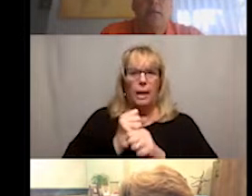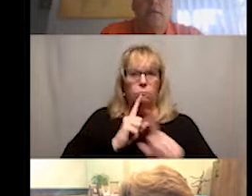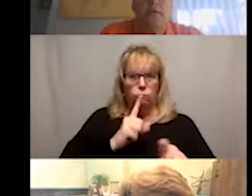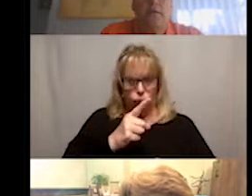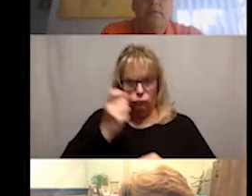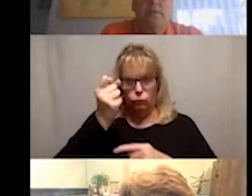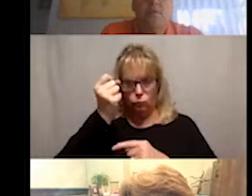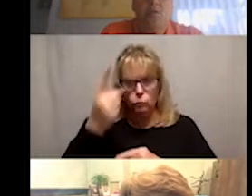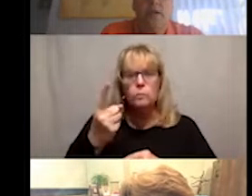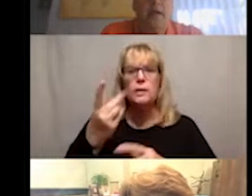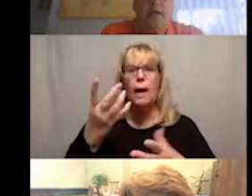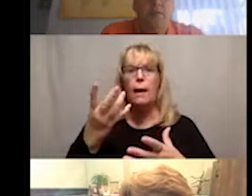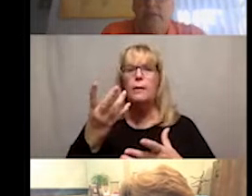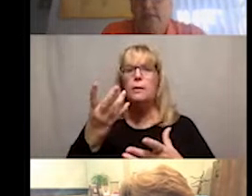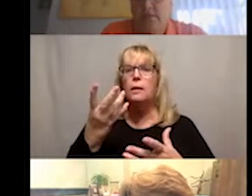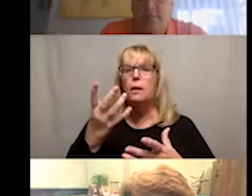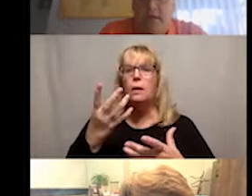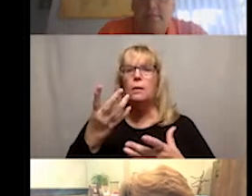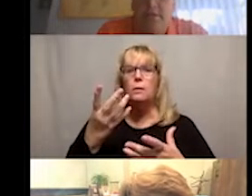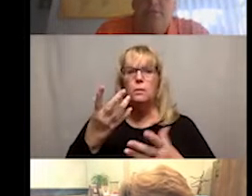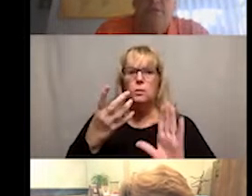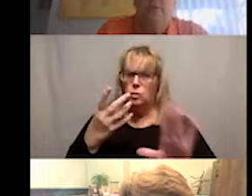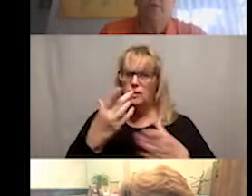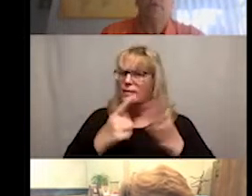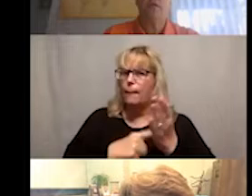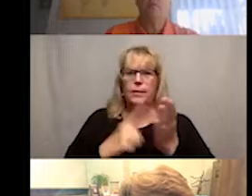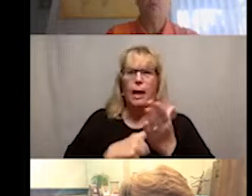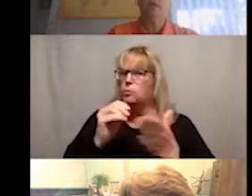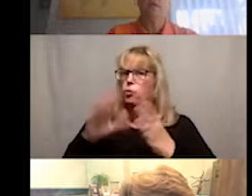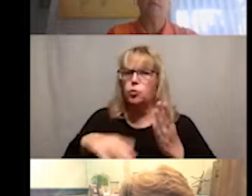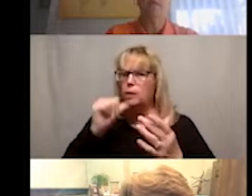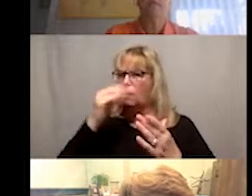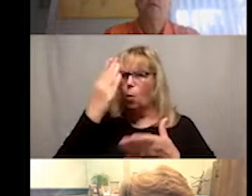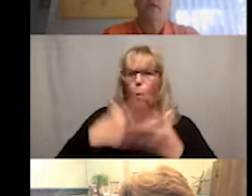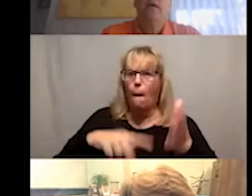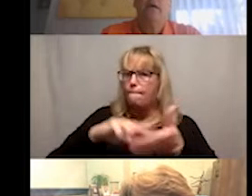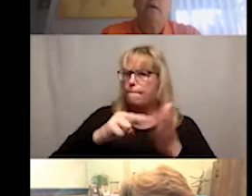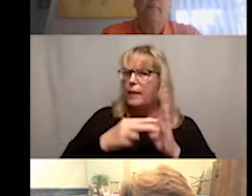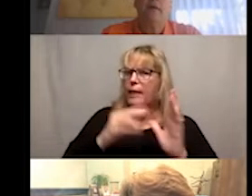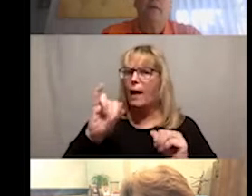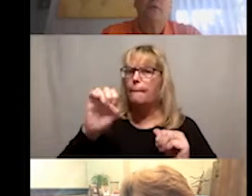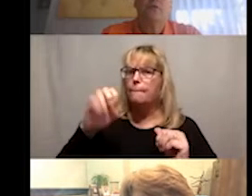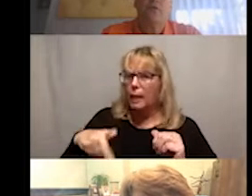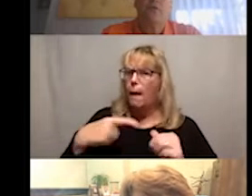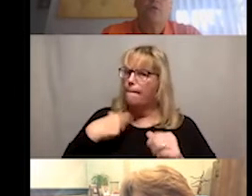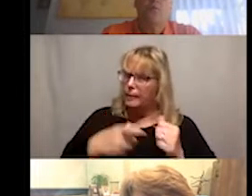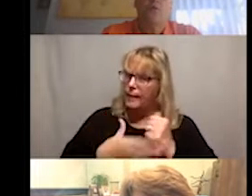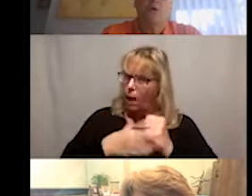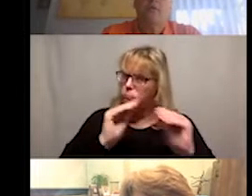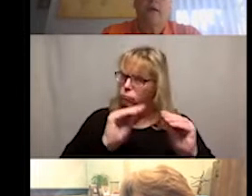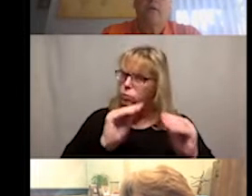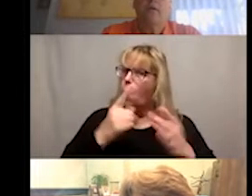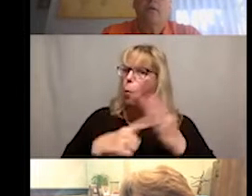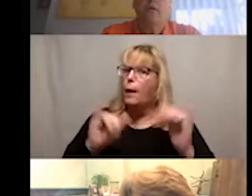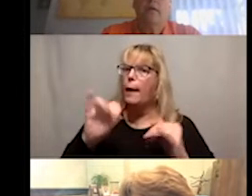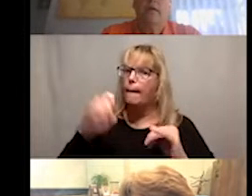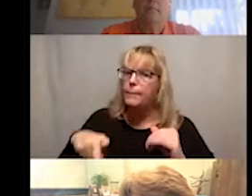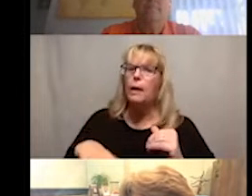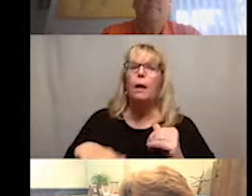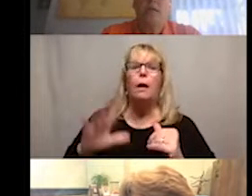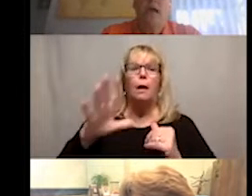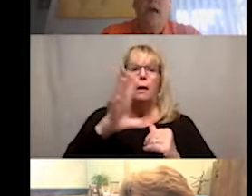what what an IEP is sometimes students don't understand what that is it also talks about how